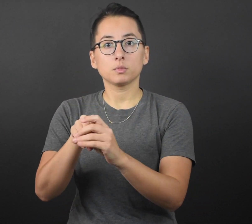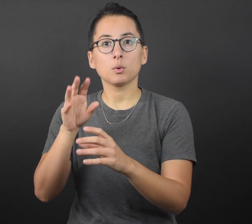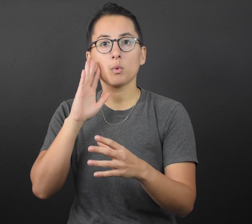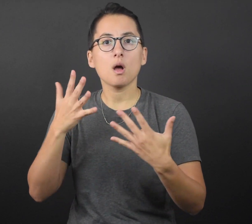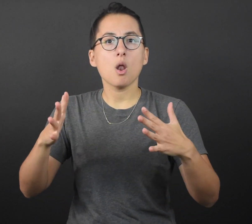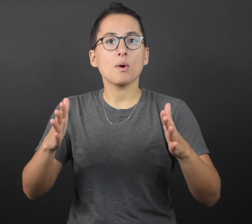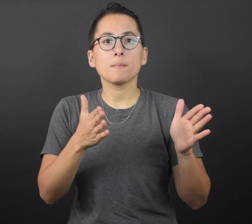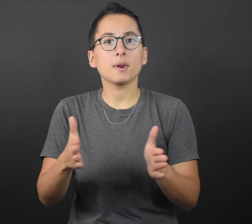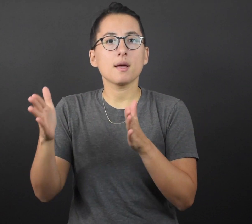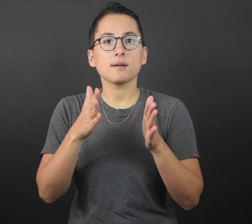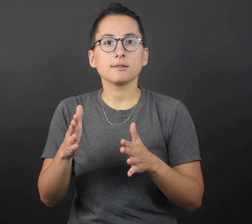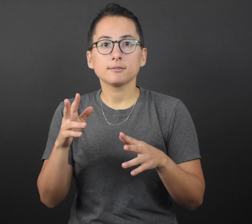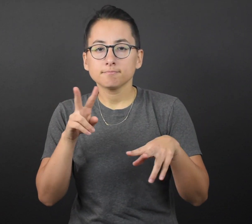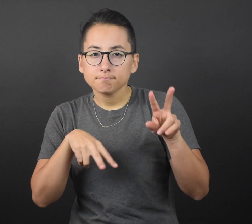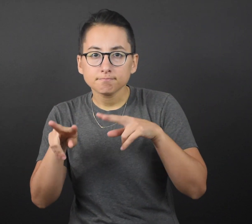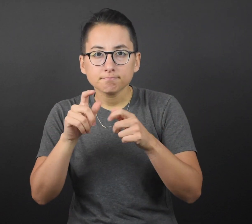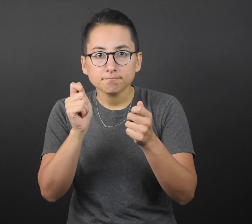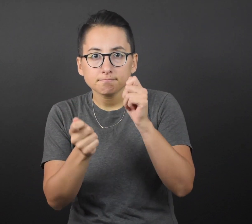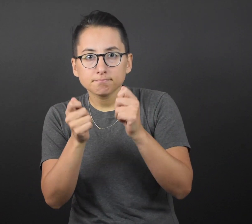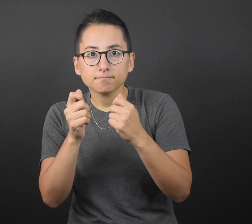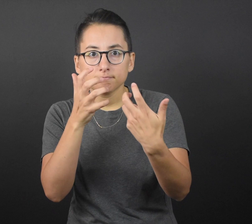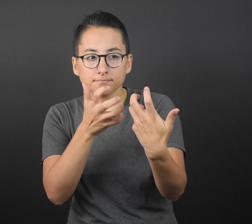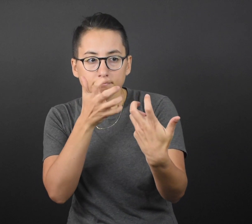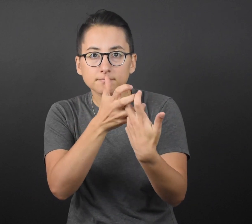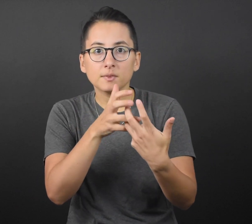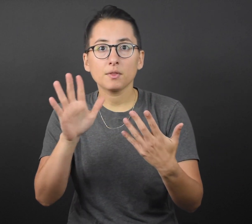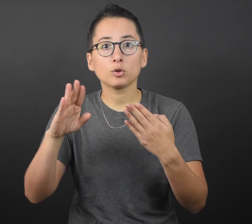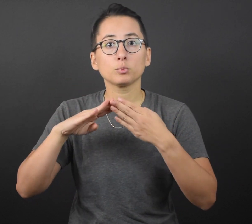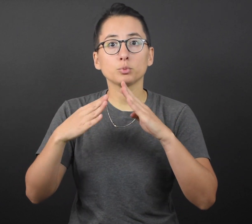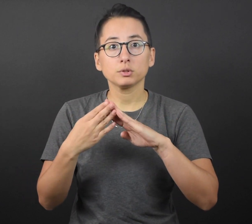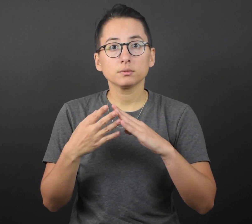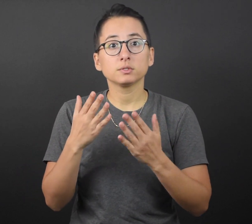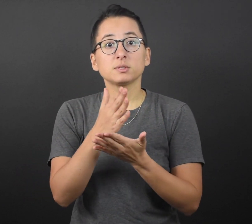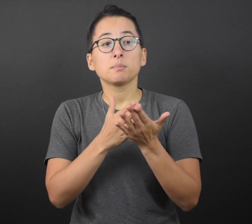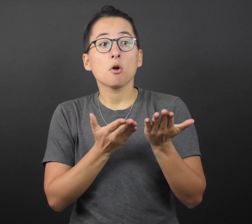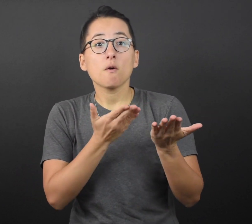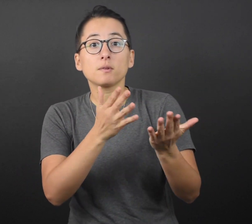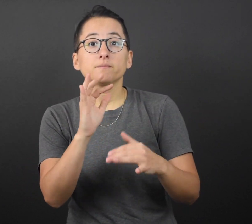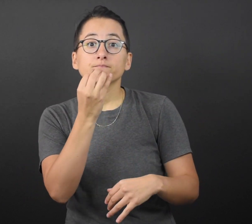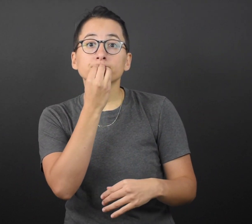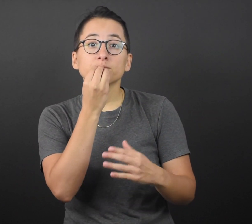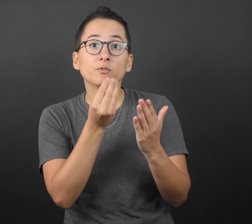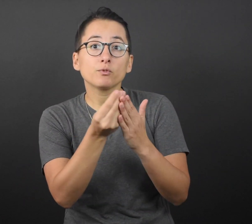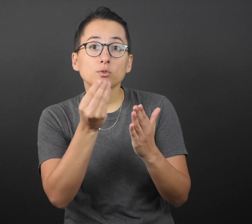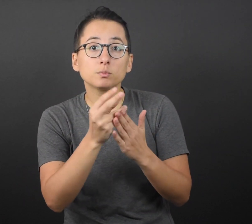participating in the program are already planning to tailor their incentives to their communities,